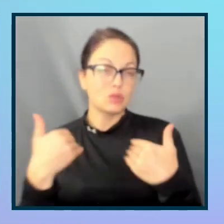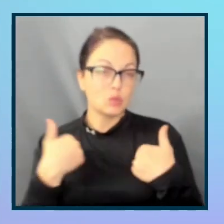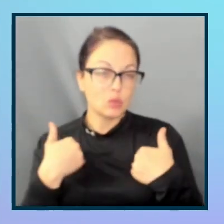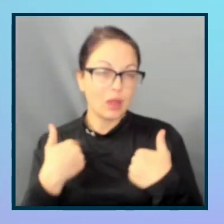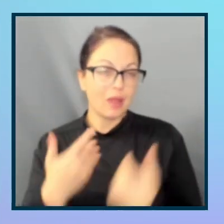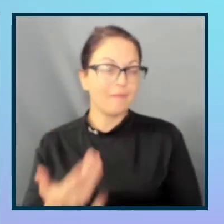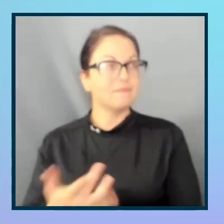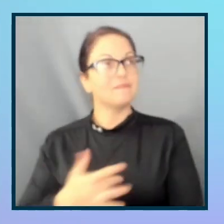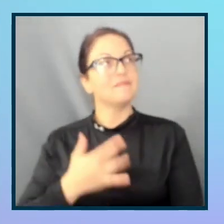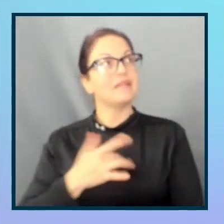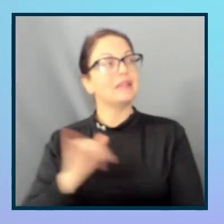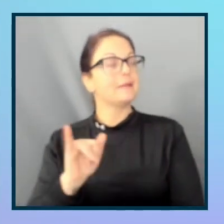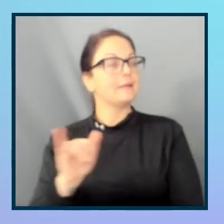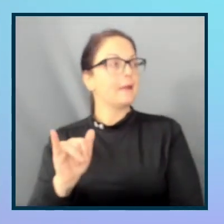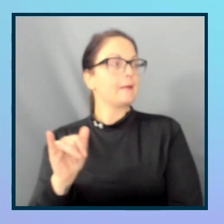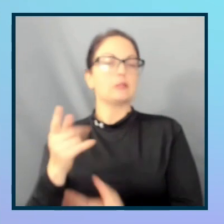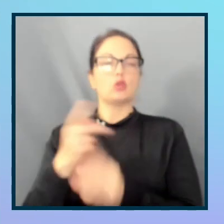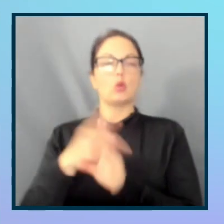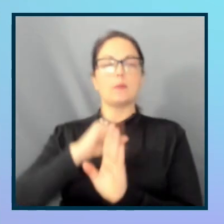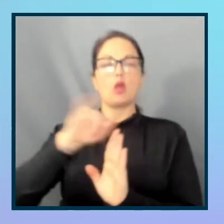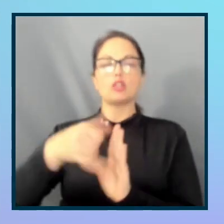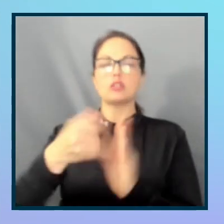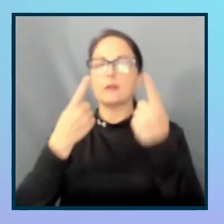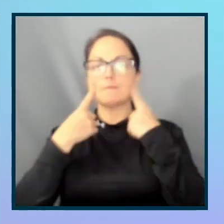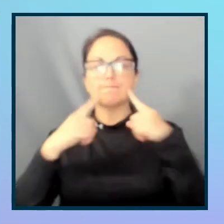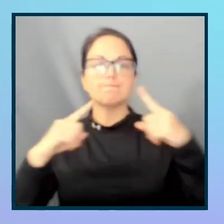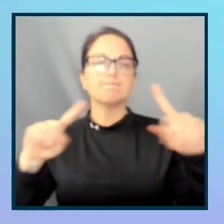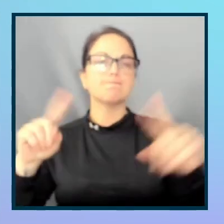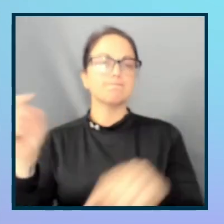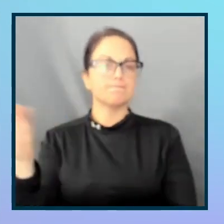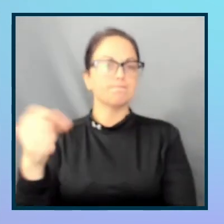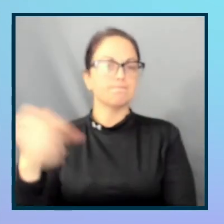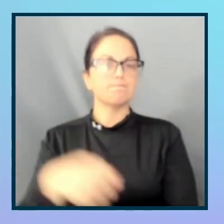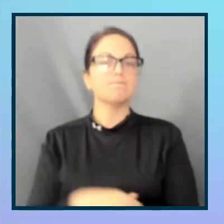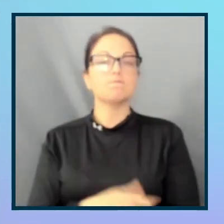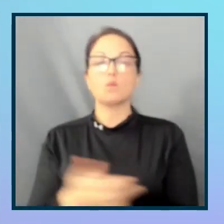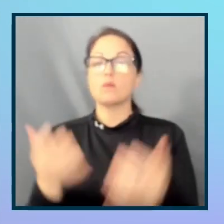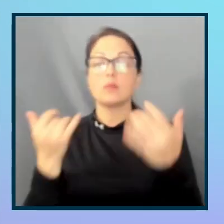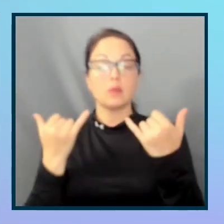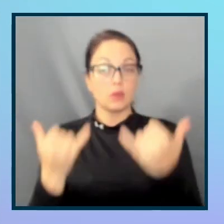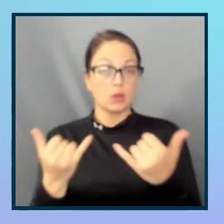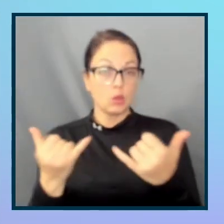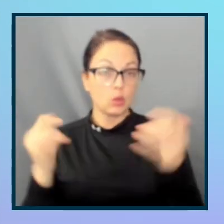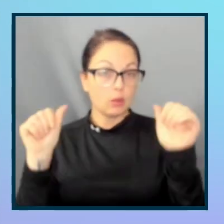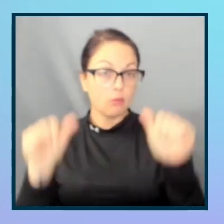they're doing projects that are successful. Currently, our Abilities Network is doing great.